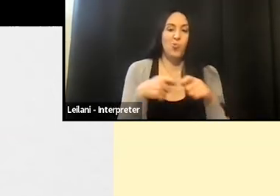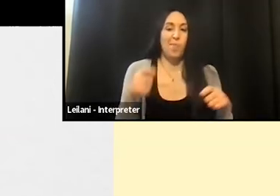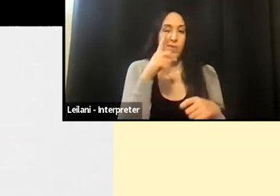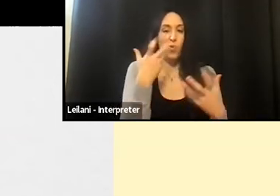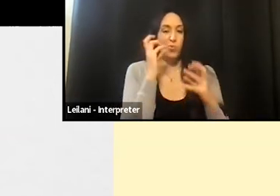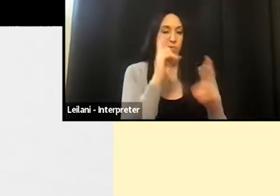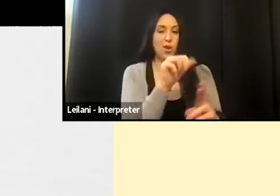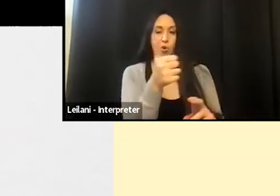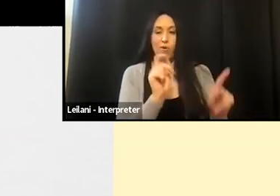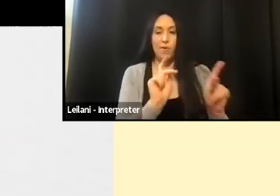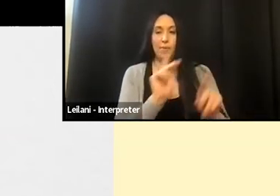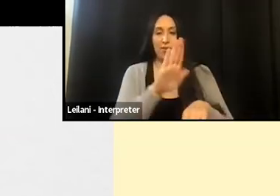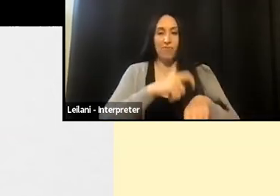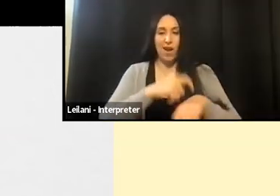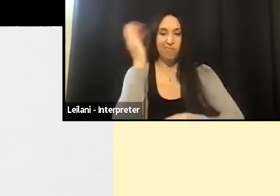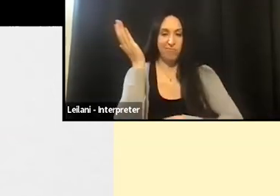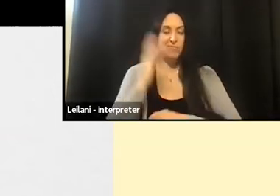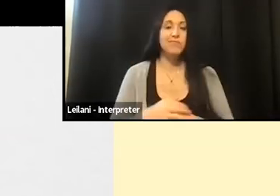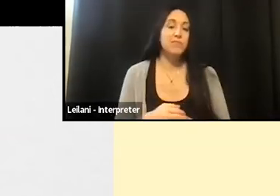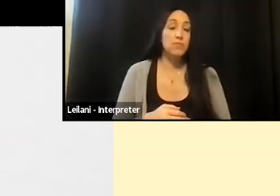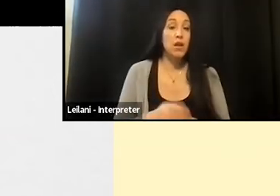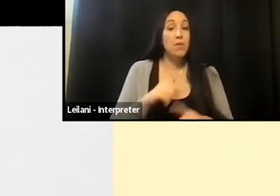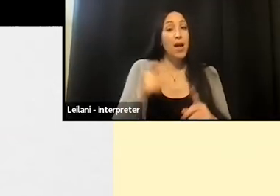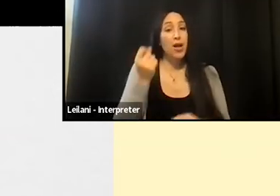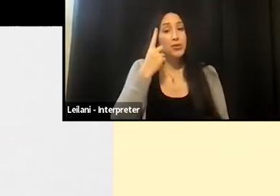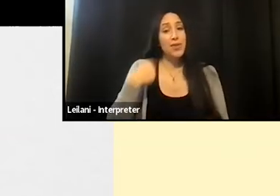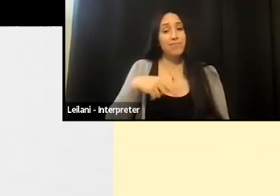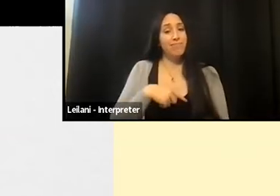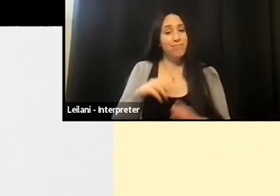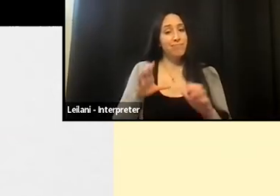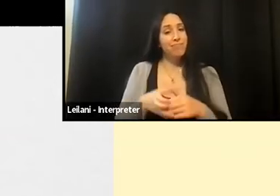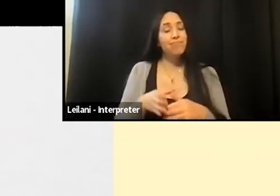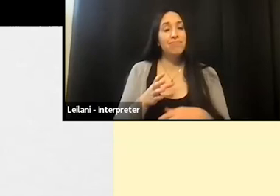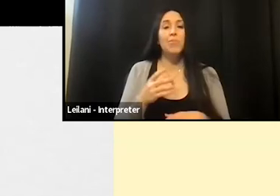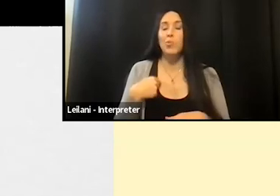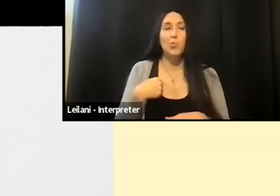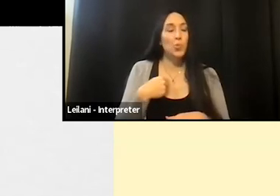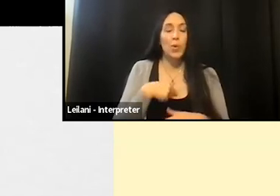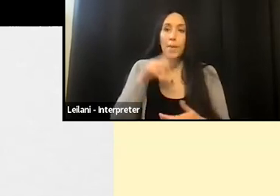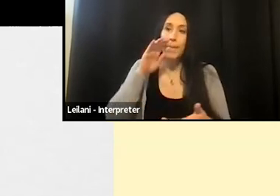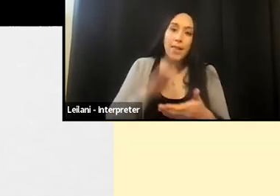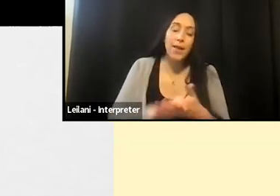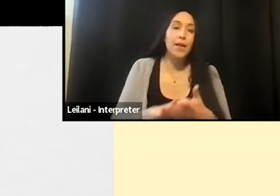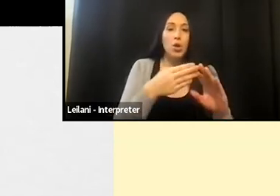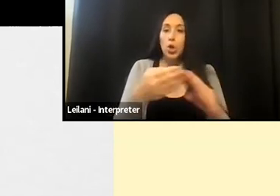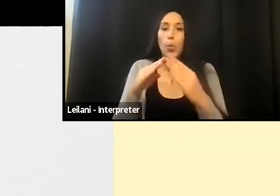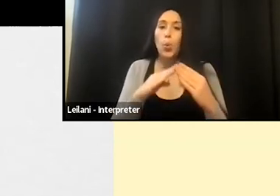You know, for us, we really, really do believe in building community power. Again, like you see in the chat,